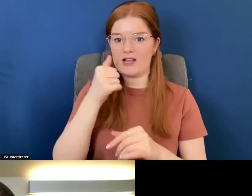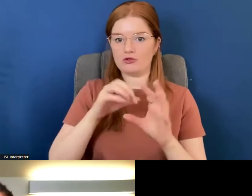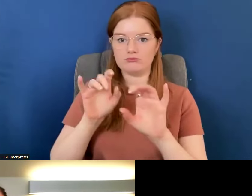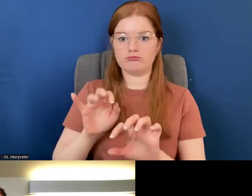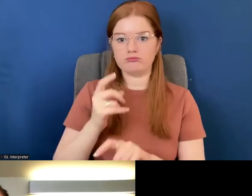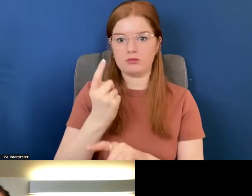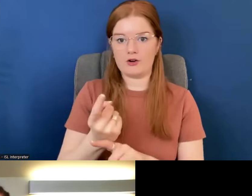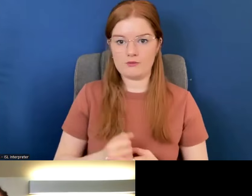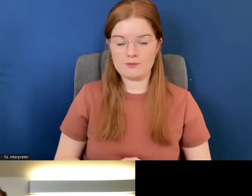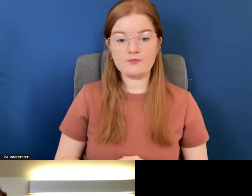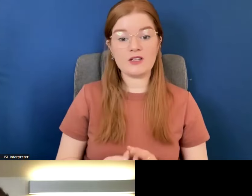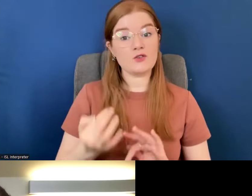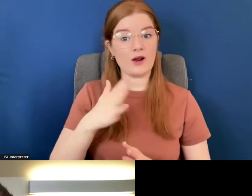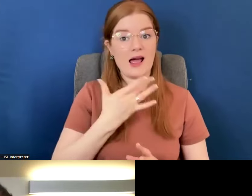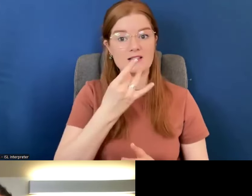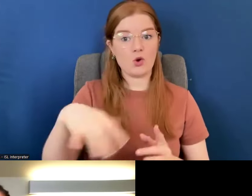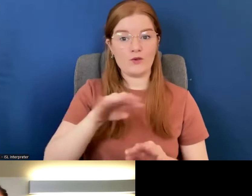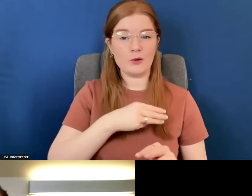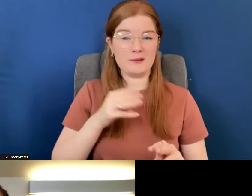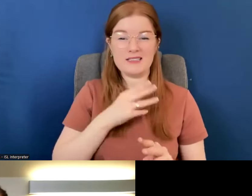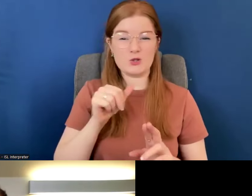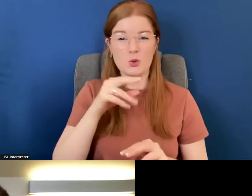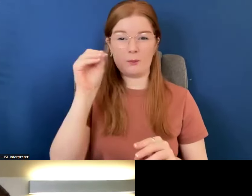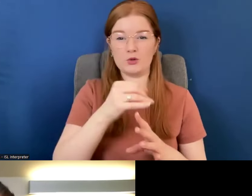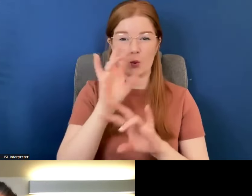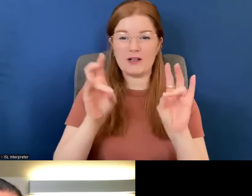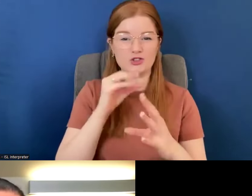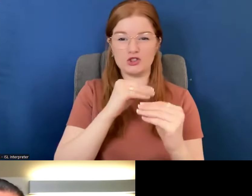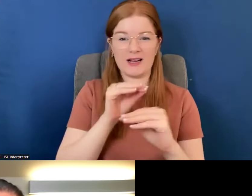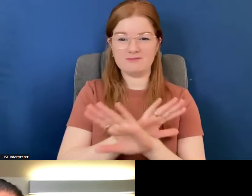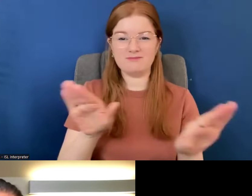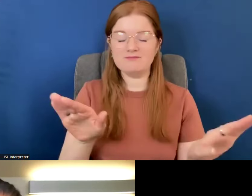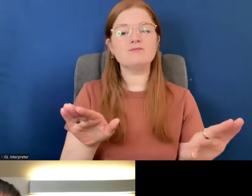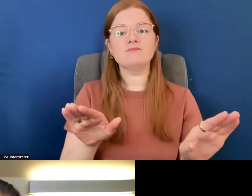there. If I could ask you not to put any questions in the chat box, that would be